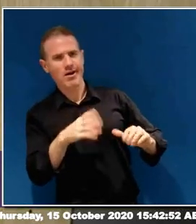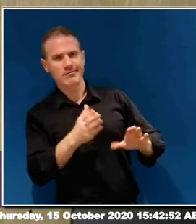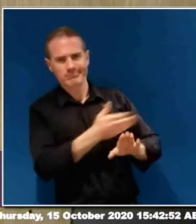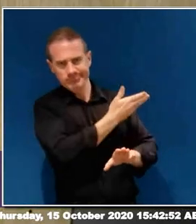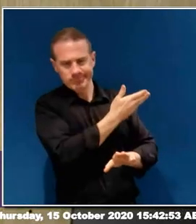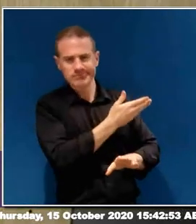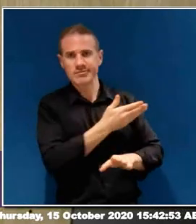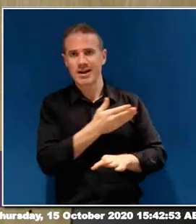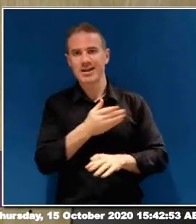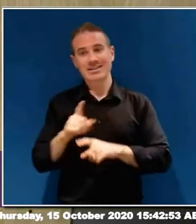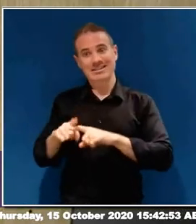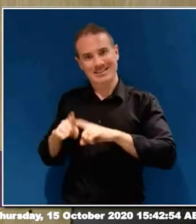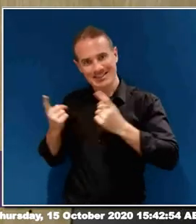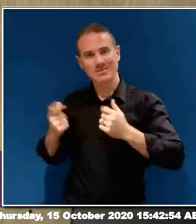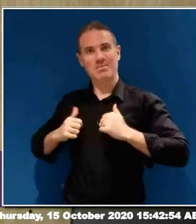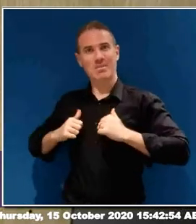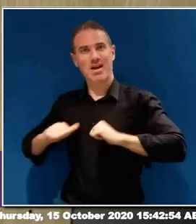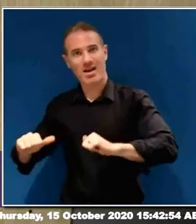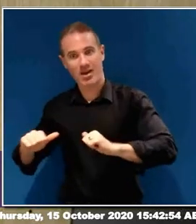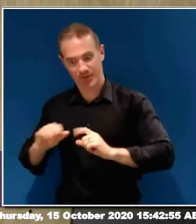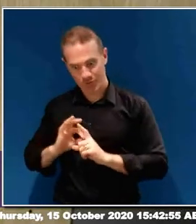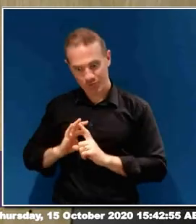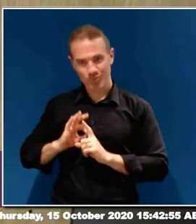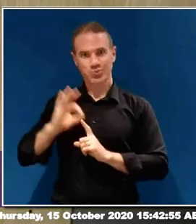in trouble in the first place.